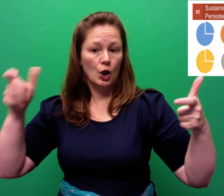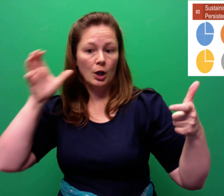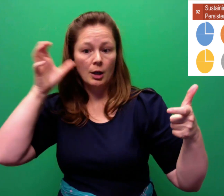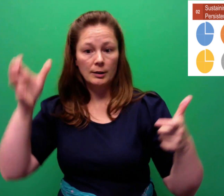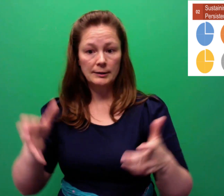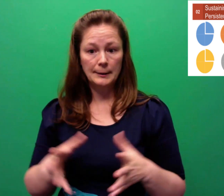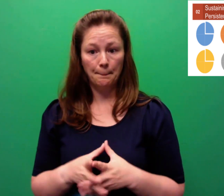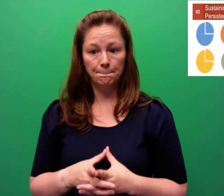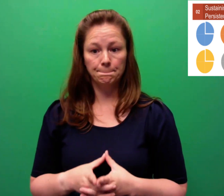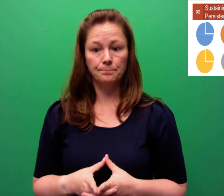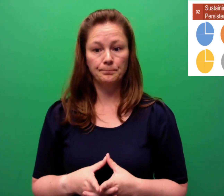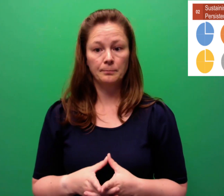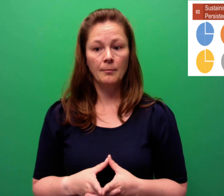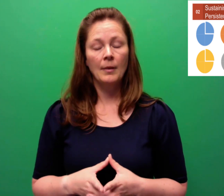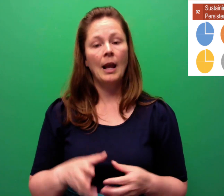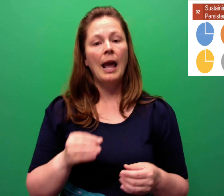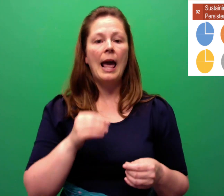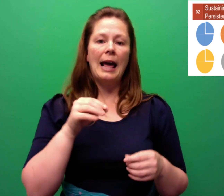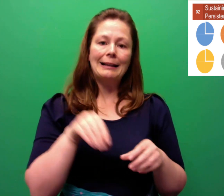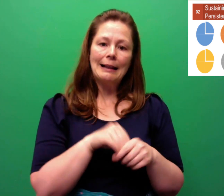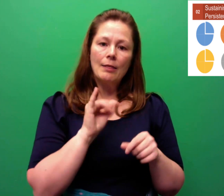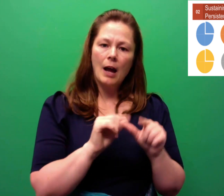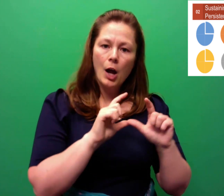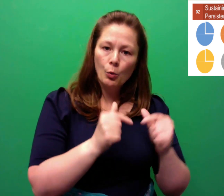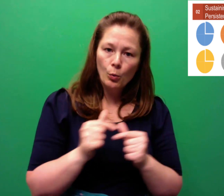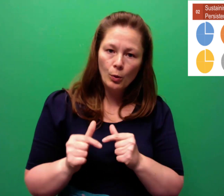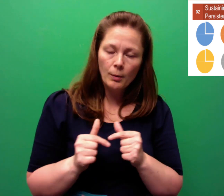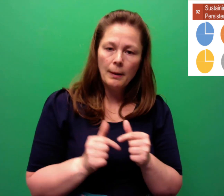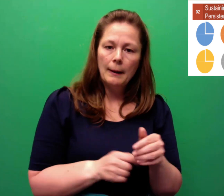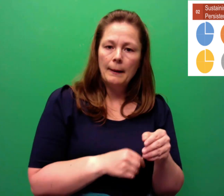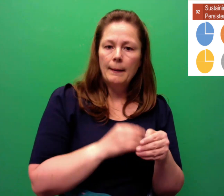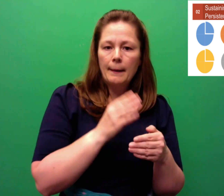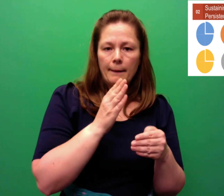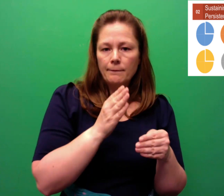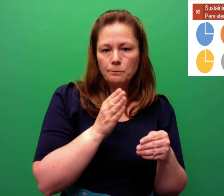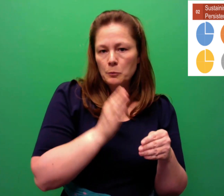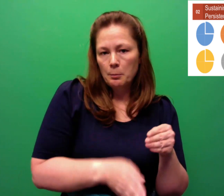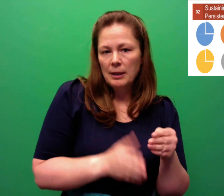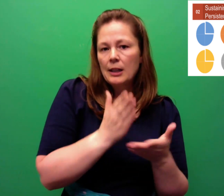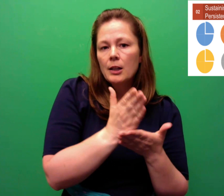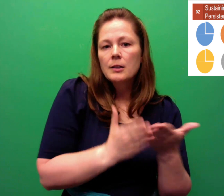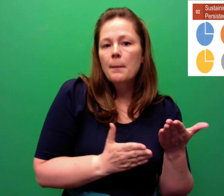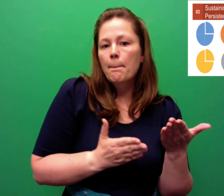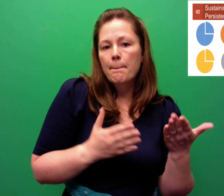larger framework and they complete an activity or goal.